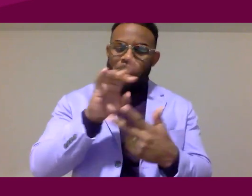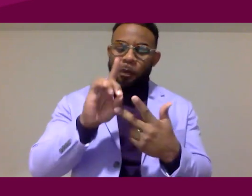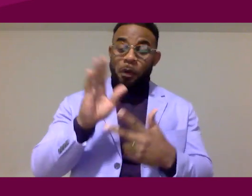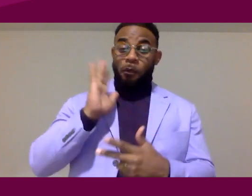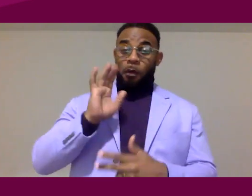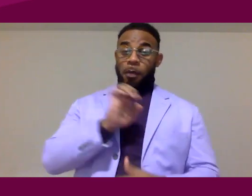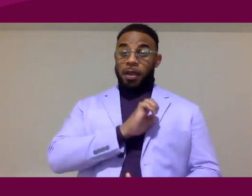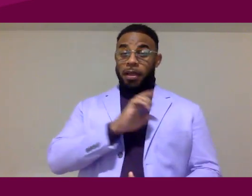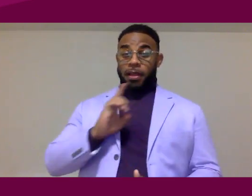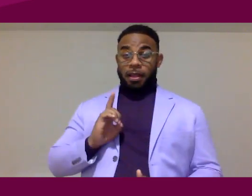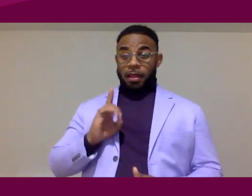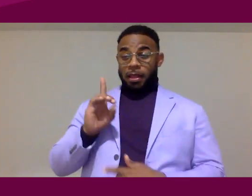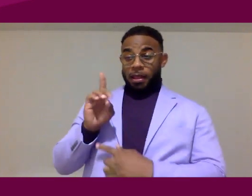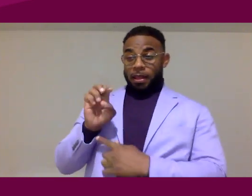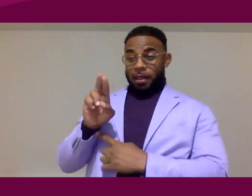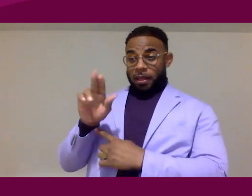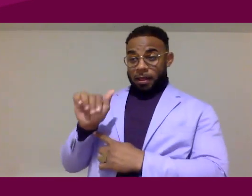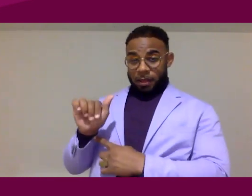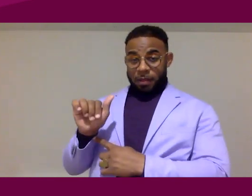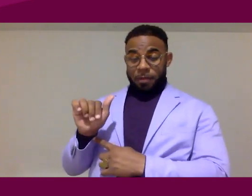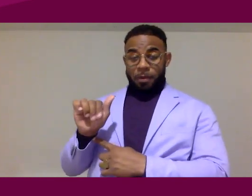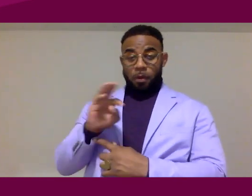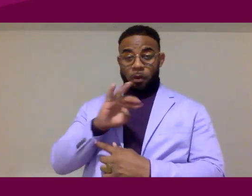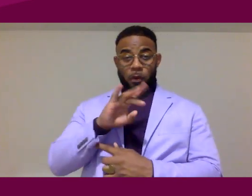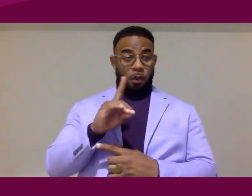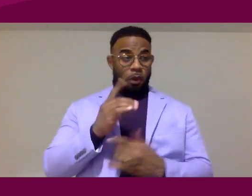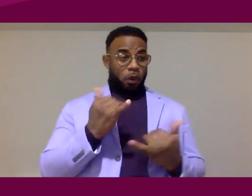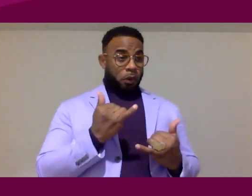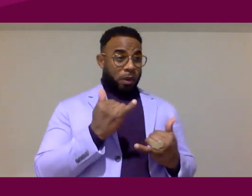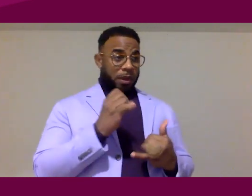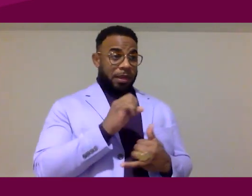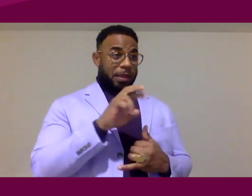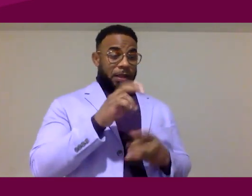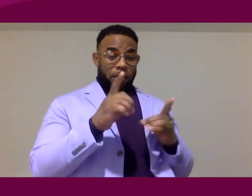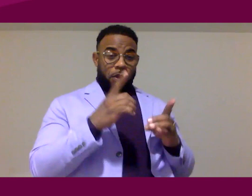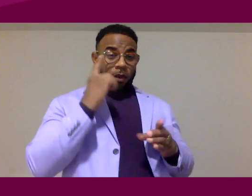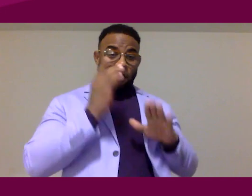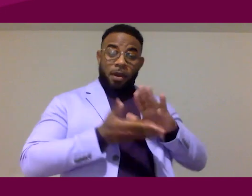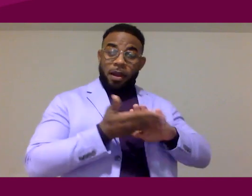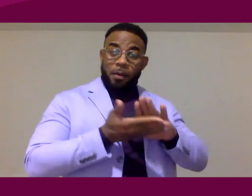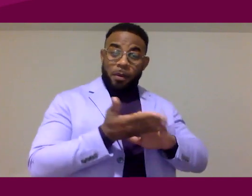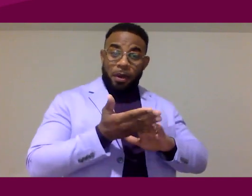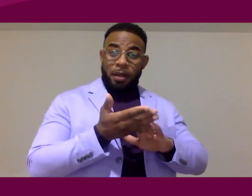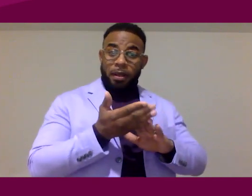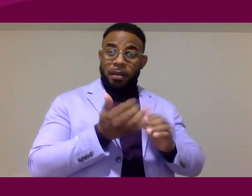director Deborah Kaplan and WID's current senior director of operations and deputy director